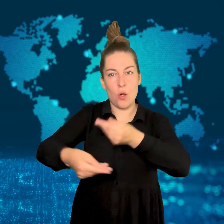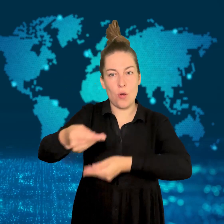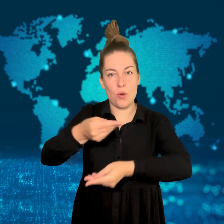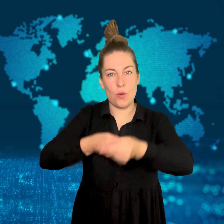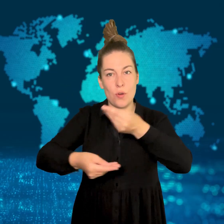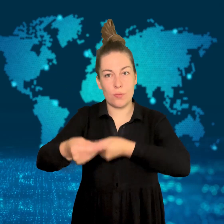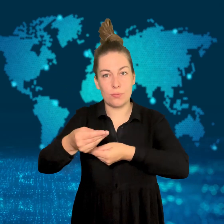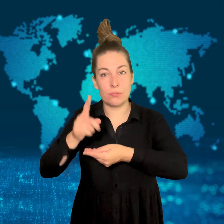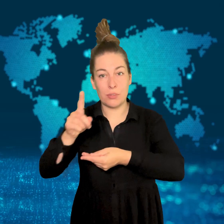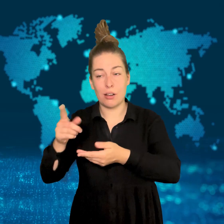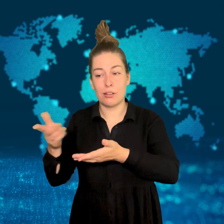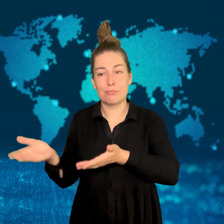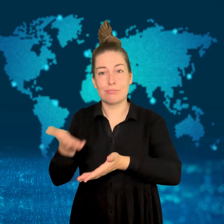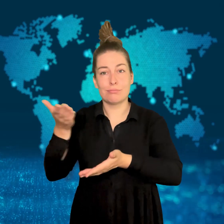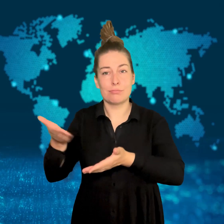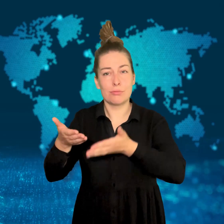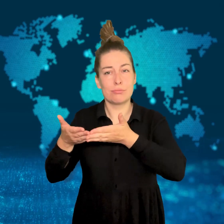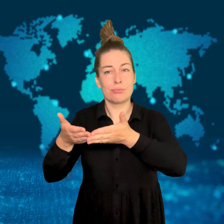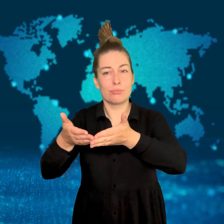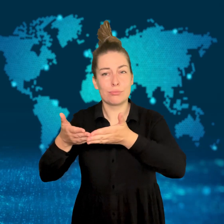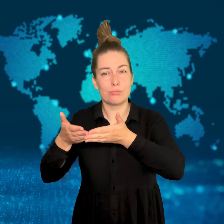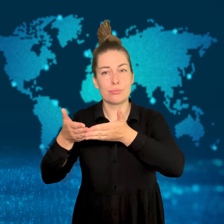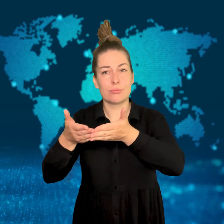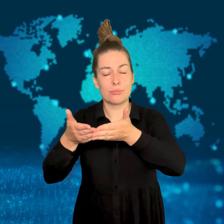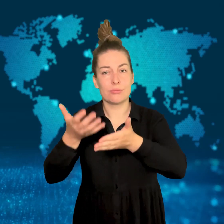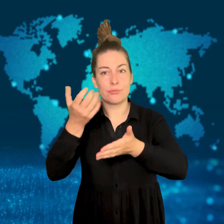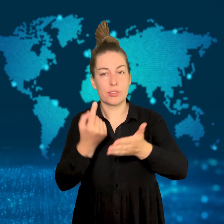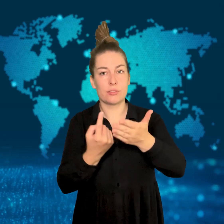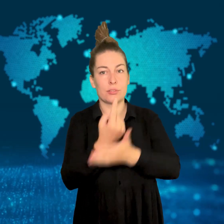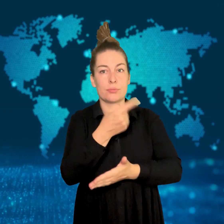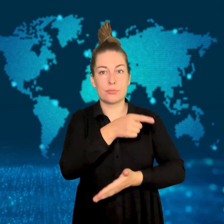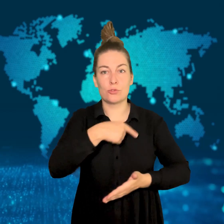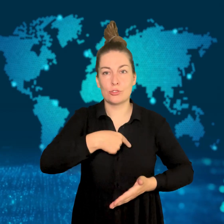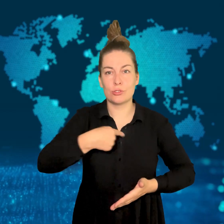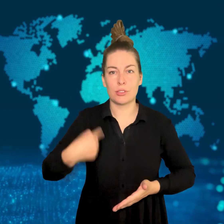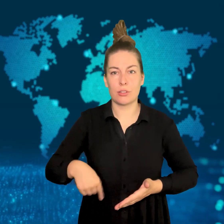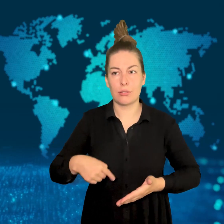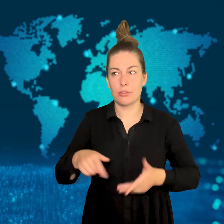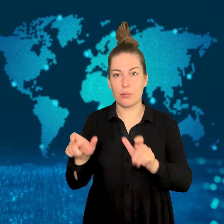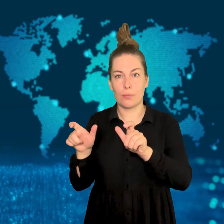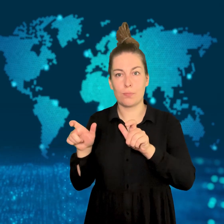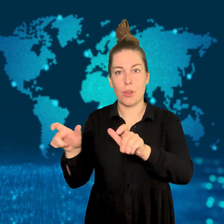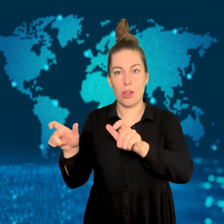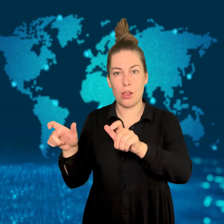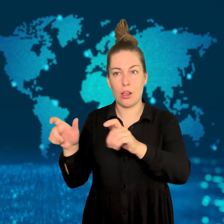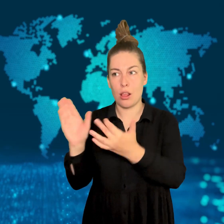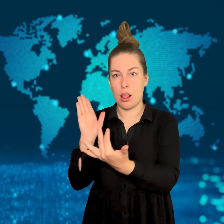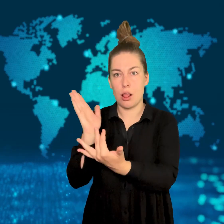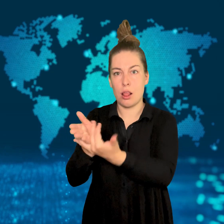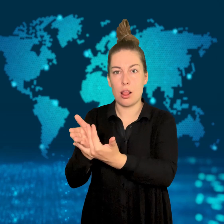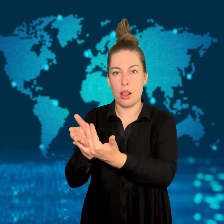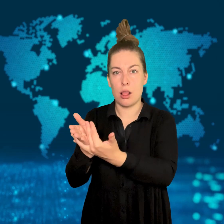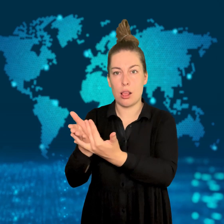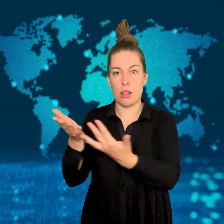The WPS is the portion of the Sea that is in